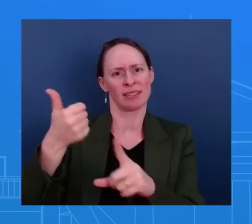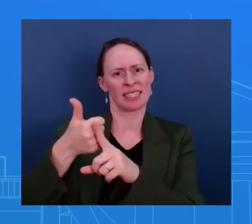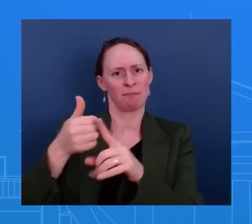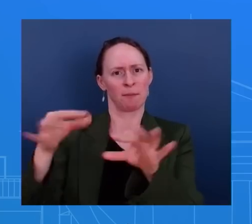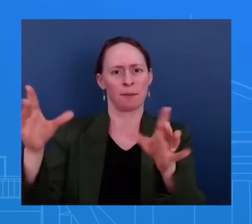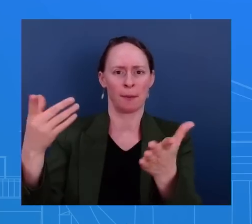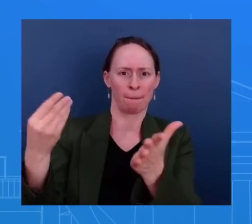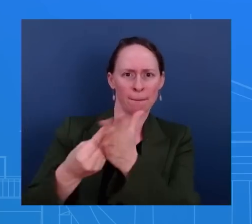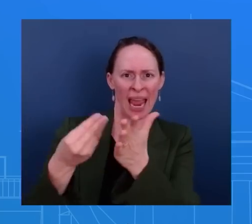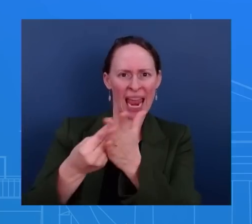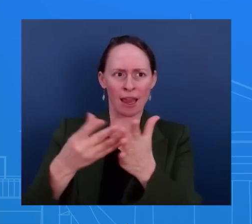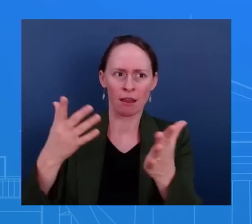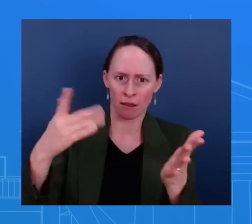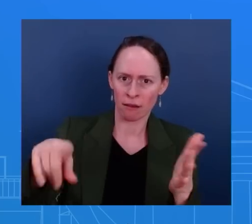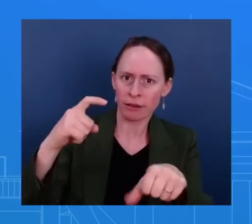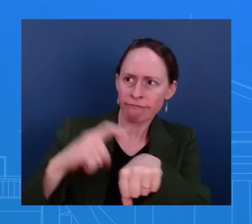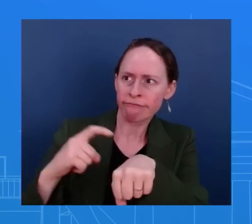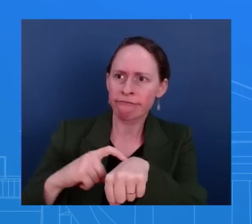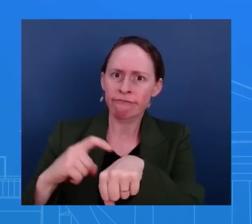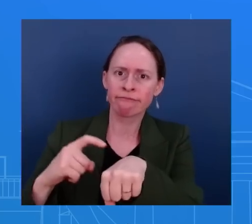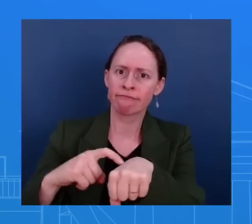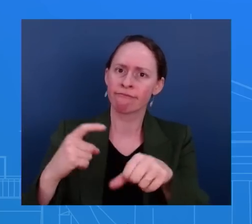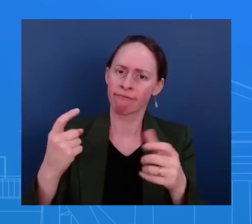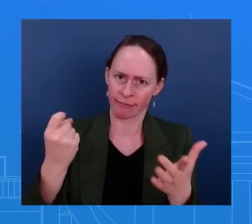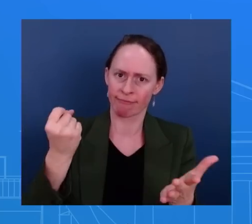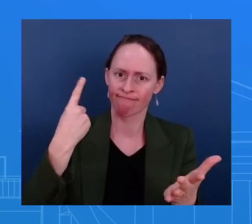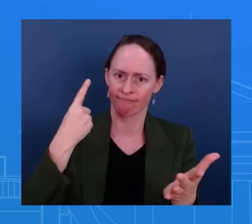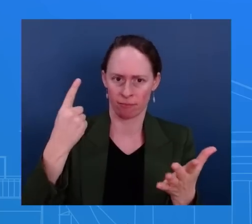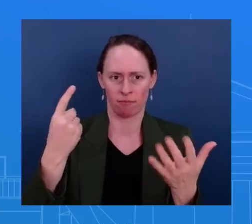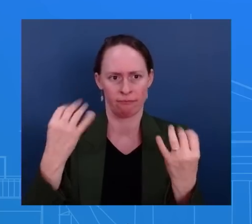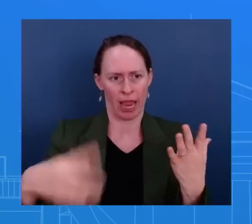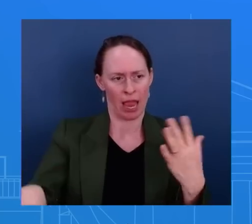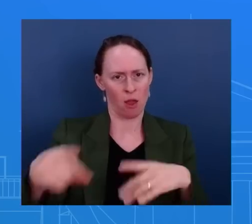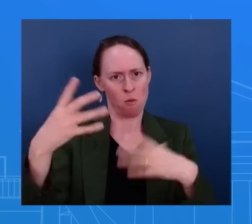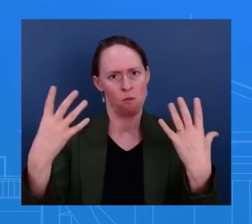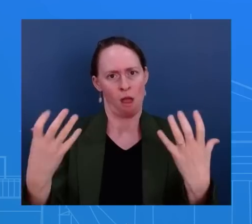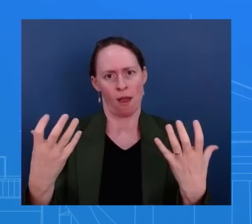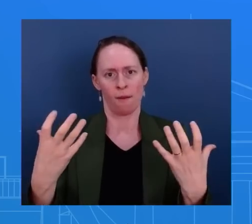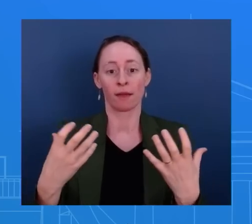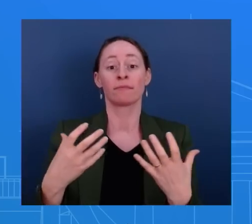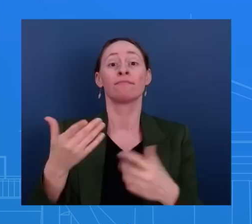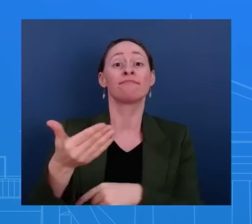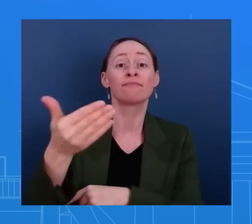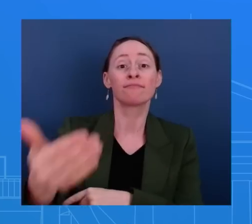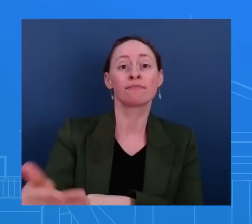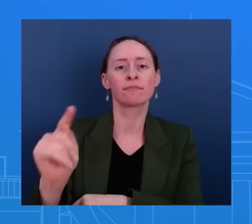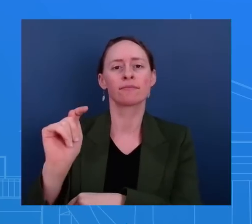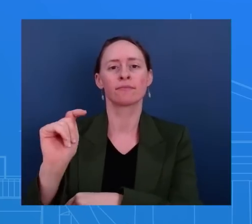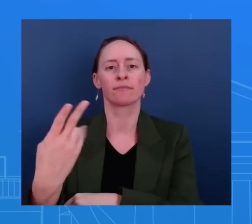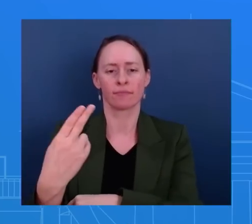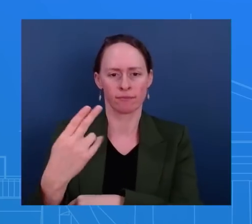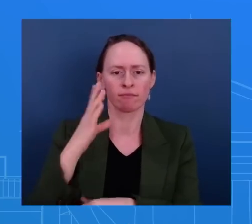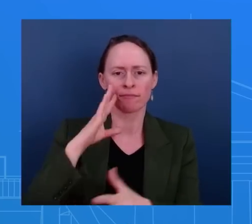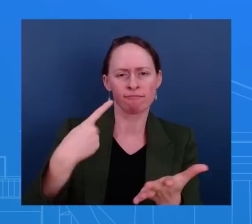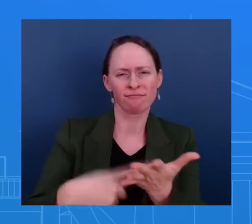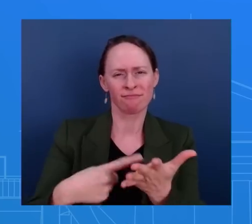You'll hear from this president about lowering costs -- and the vice president -- on Thursday, other ways to lower costs. I won't get ahead of that.